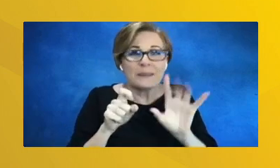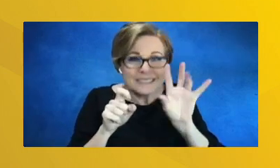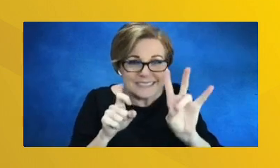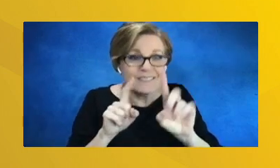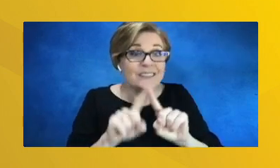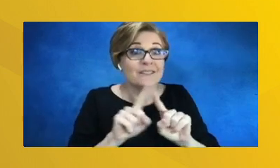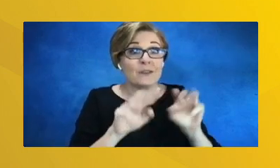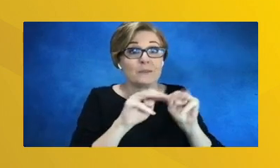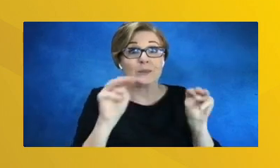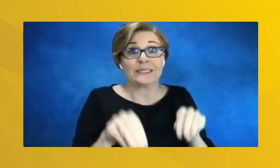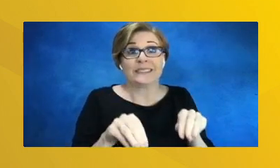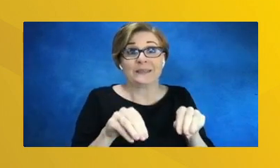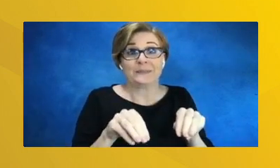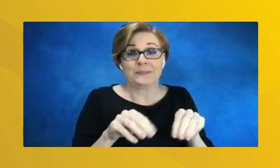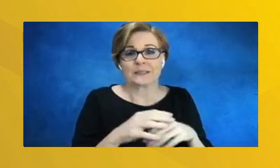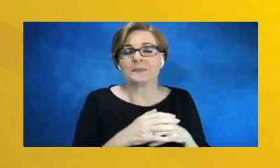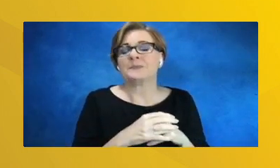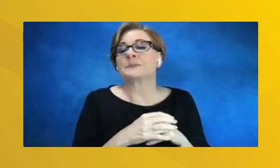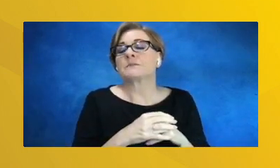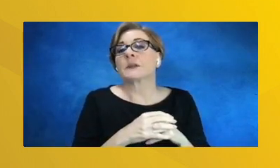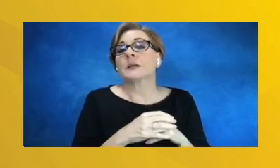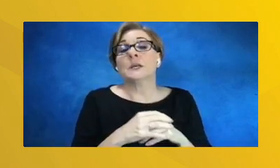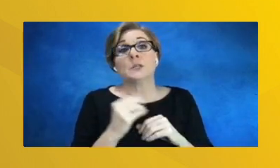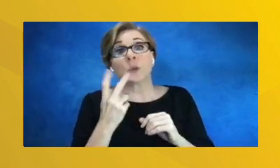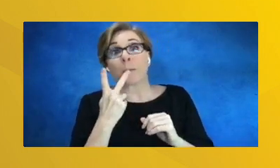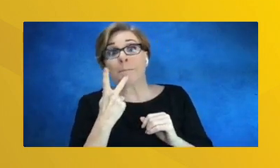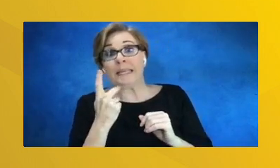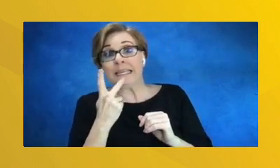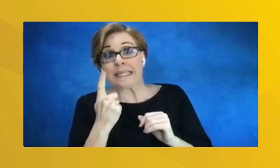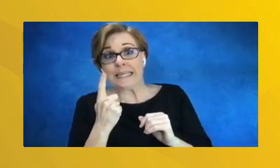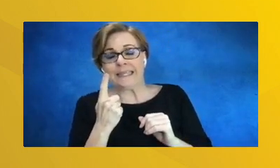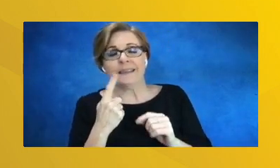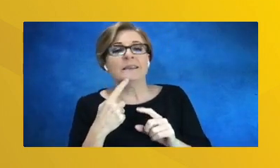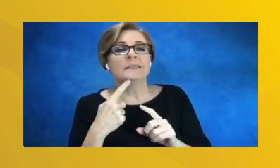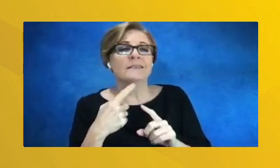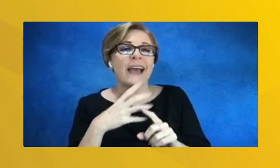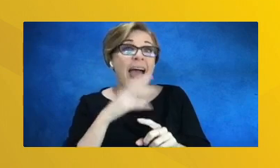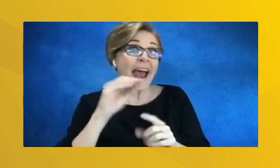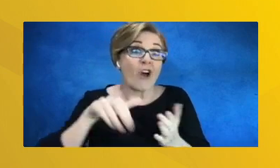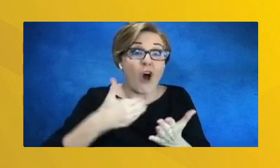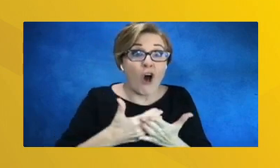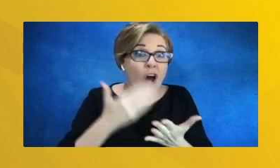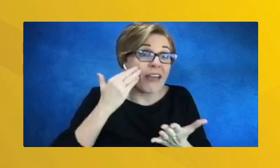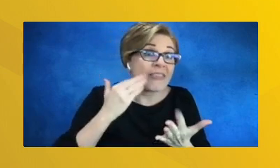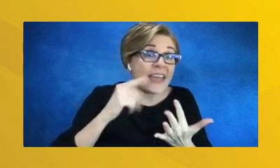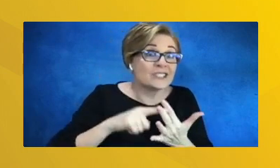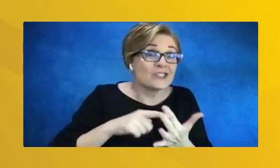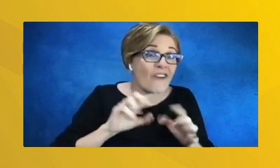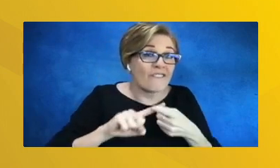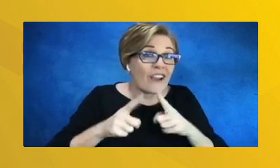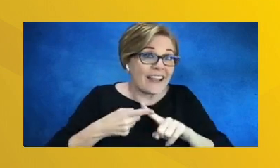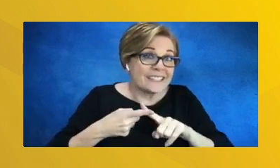So Pinky, along with all the Head Start friends, get a clue.